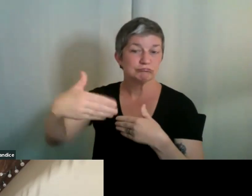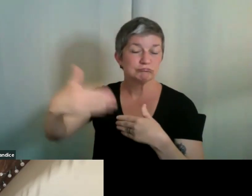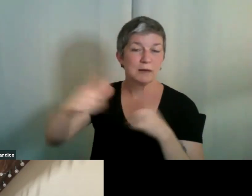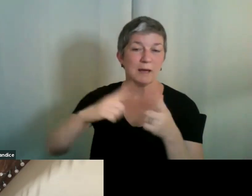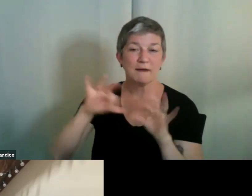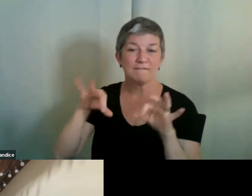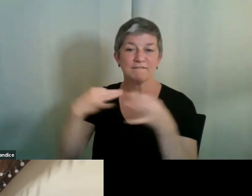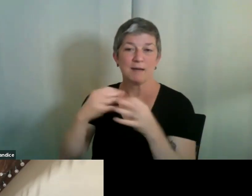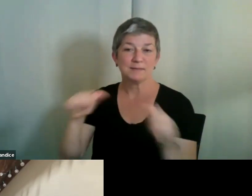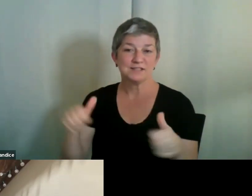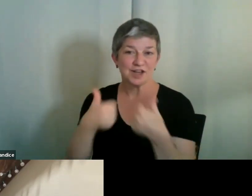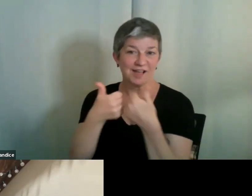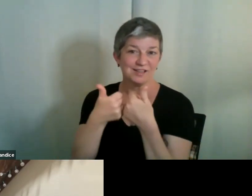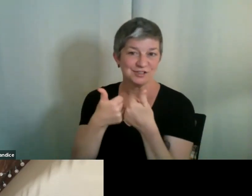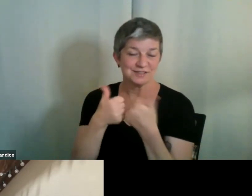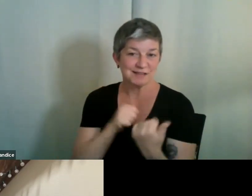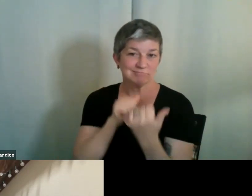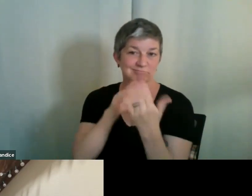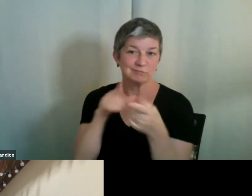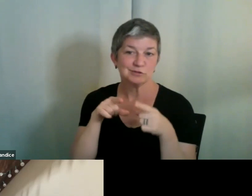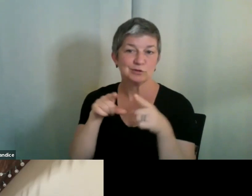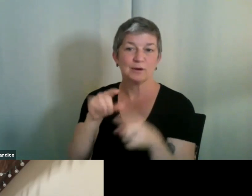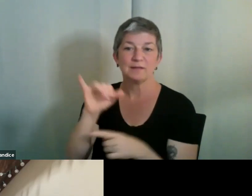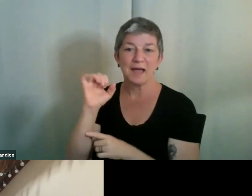facing throughout the IEP process in general, not